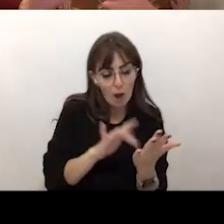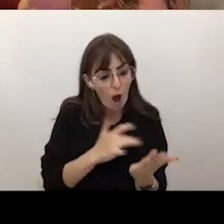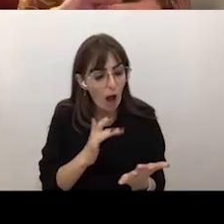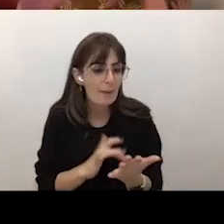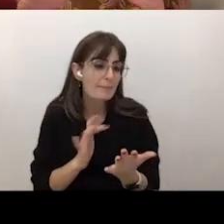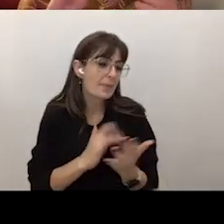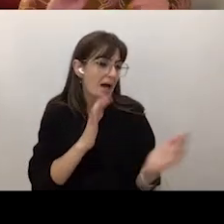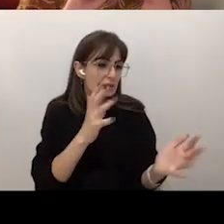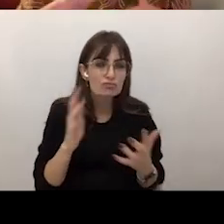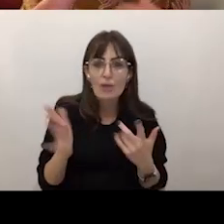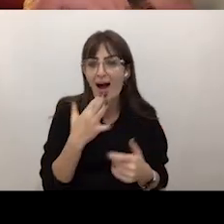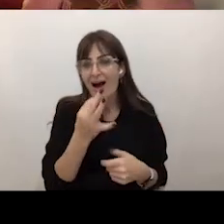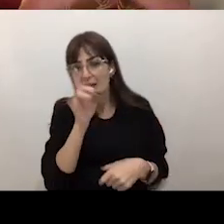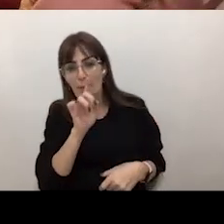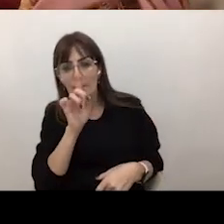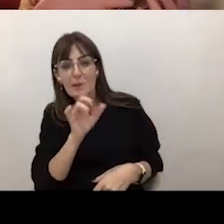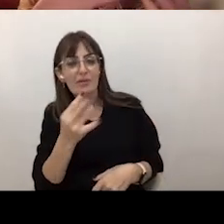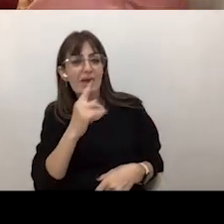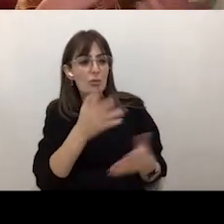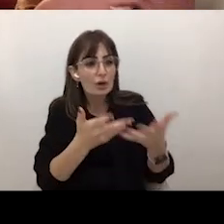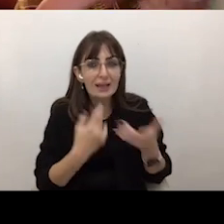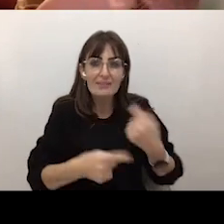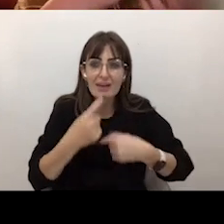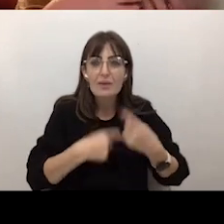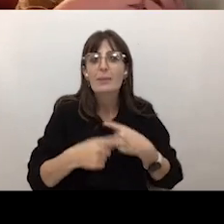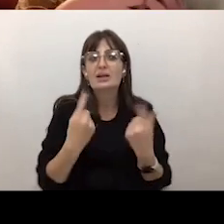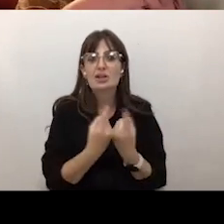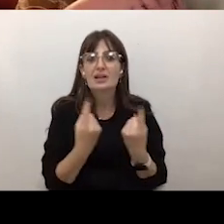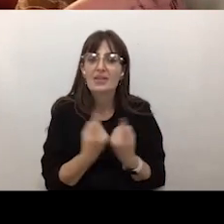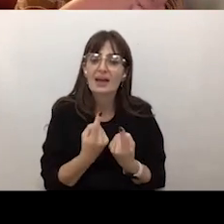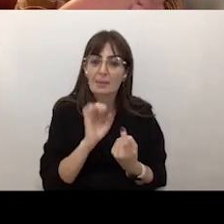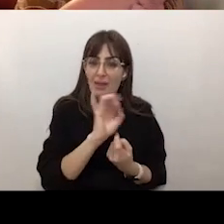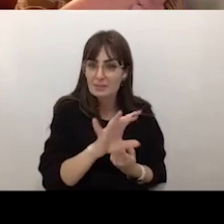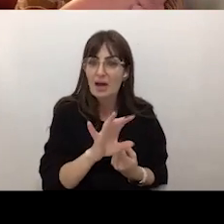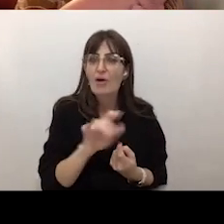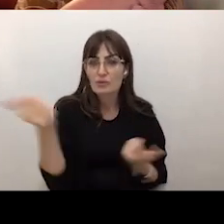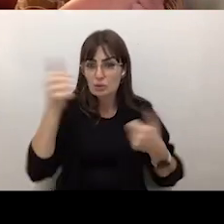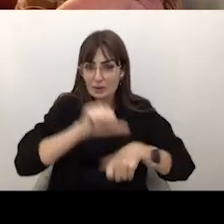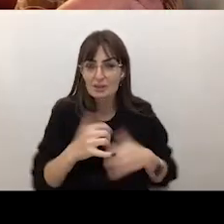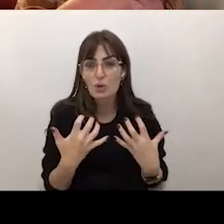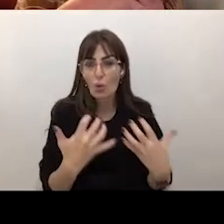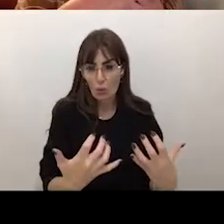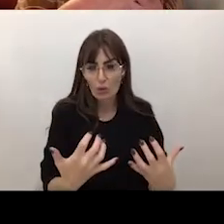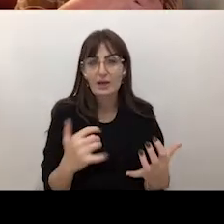they were asking people if they would give, share some information. They were asking things like,